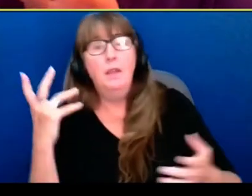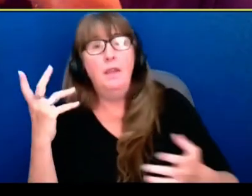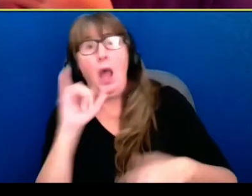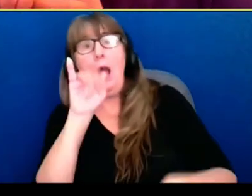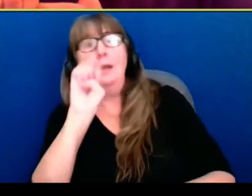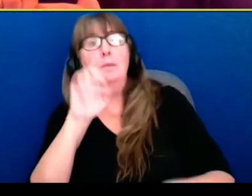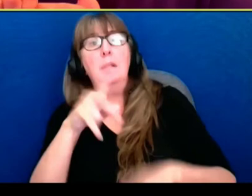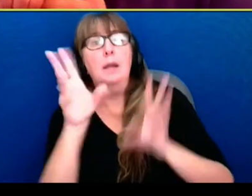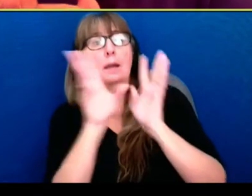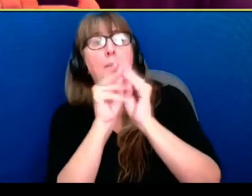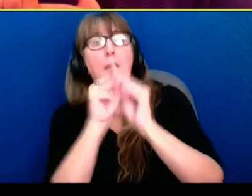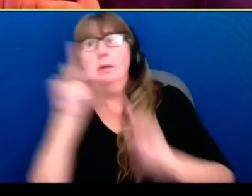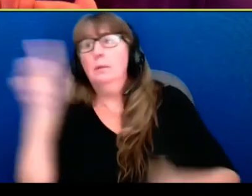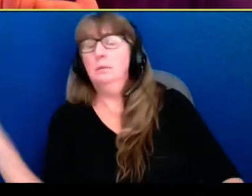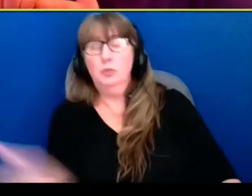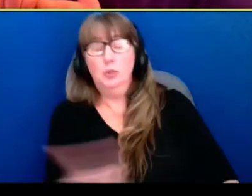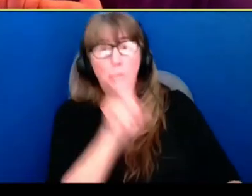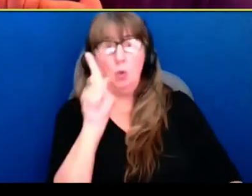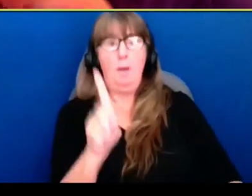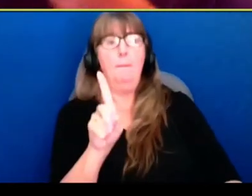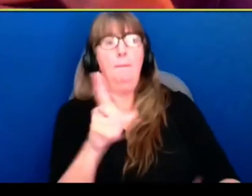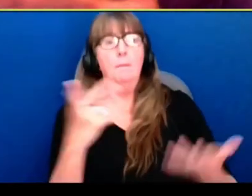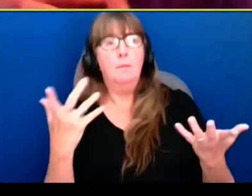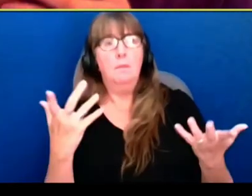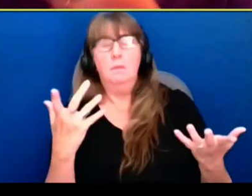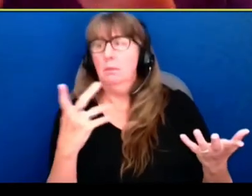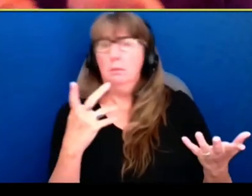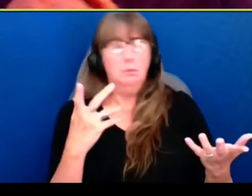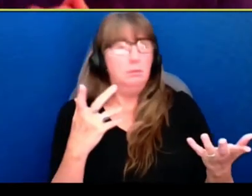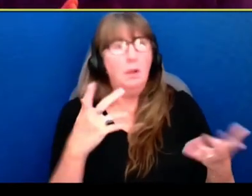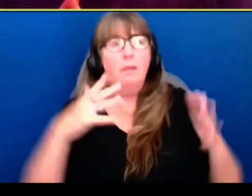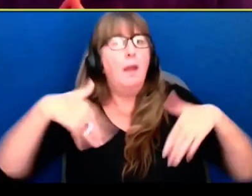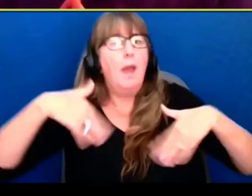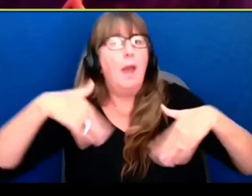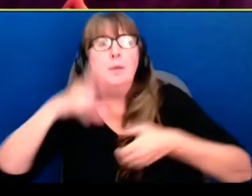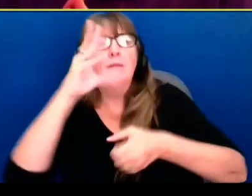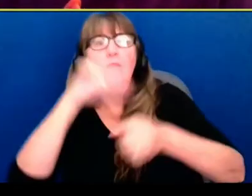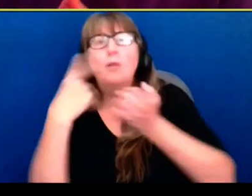without having this you know without having been involved in the discussions or decision making.